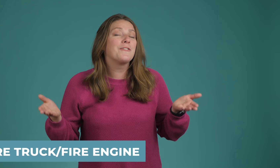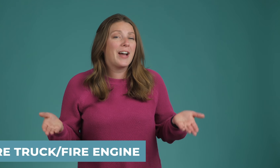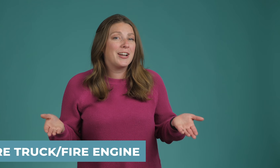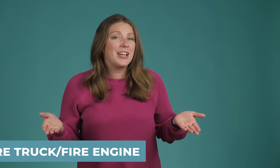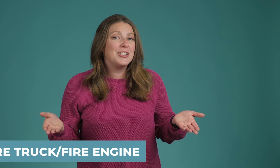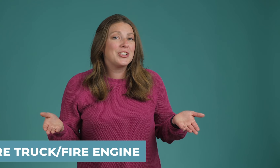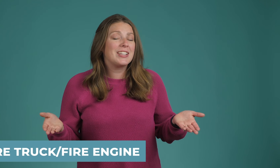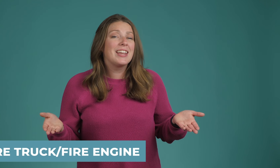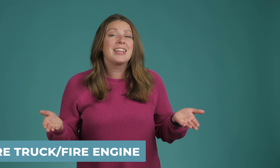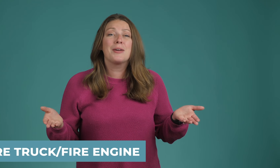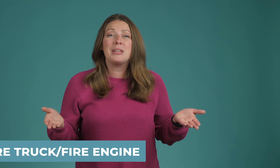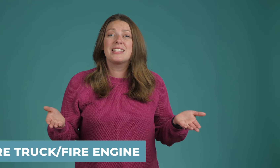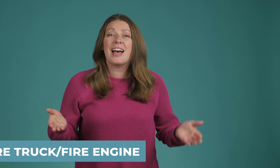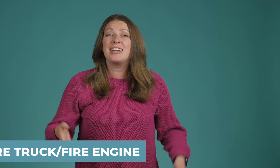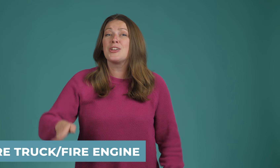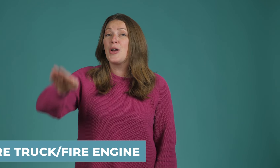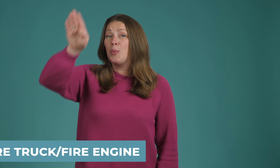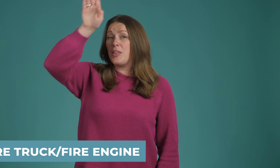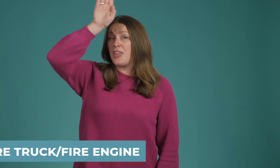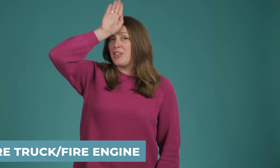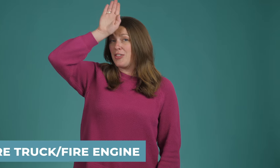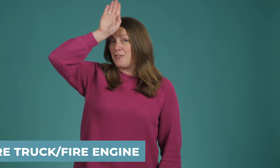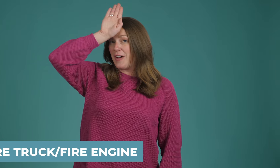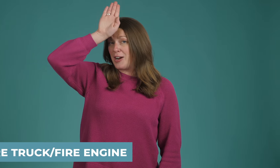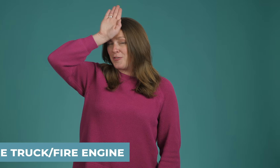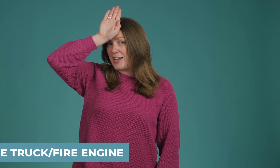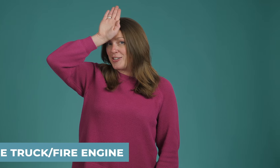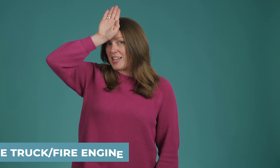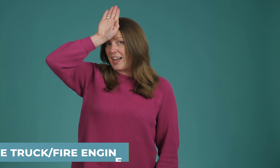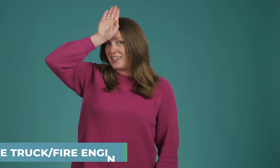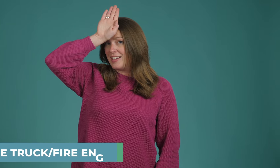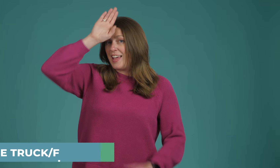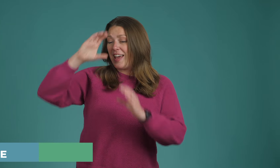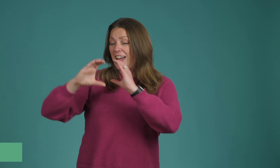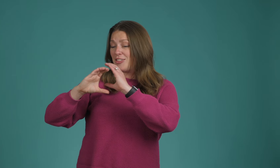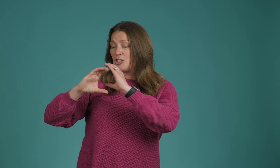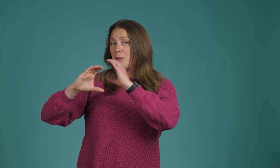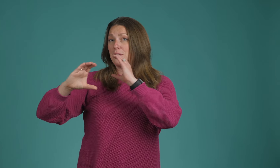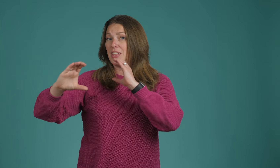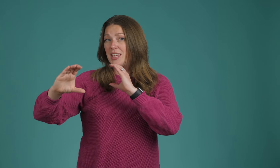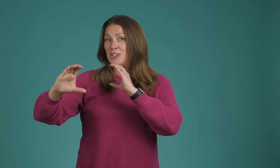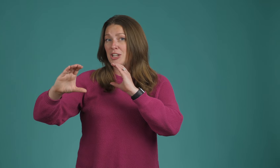engine can be signed with the firefighter sign and the shape of the engine